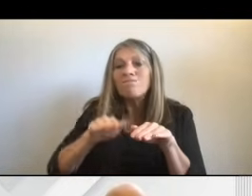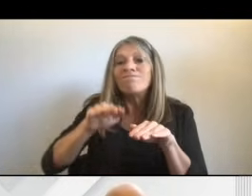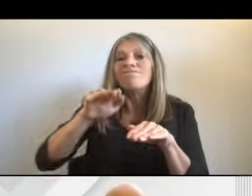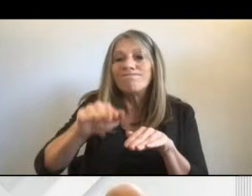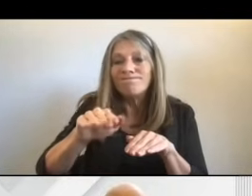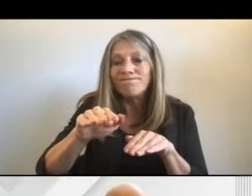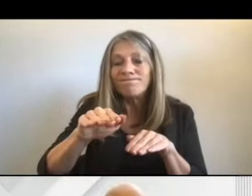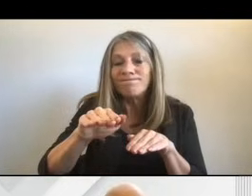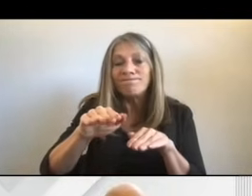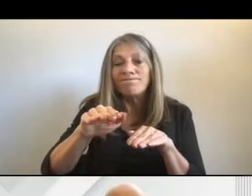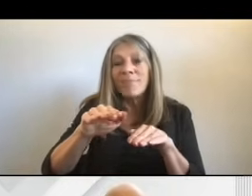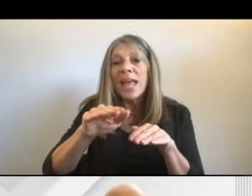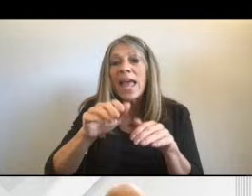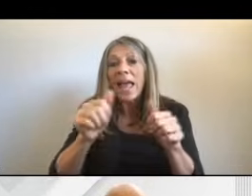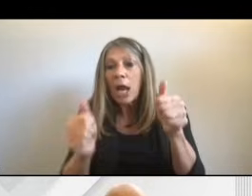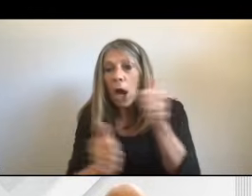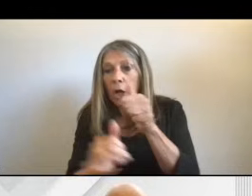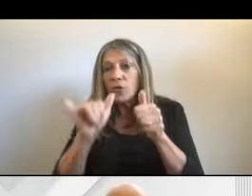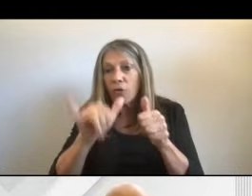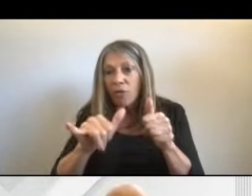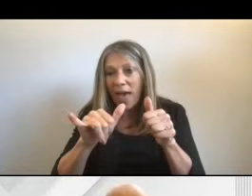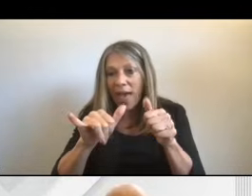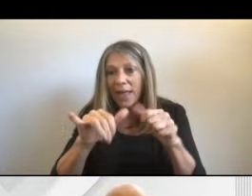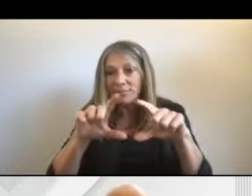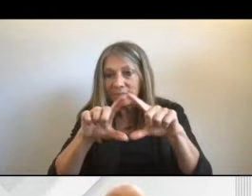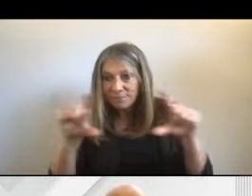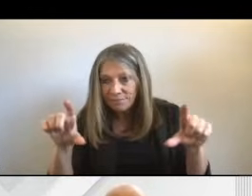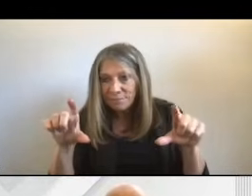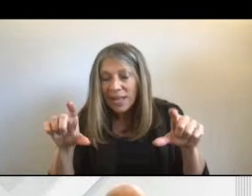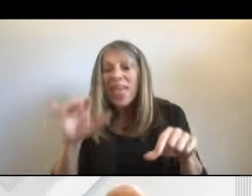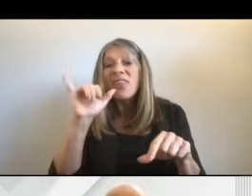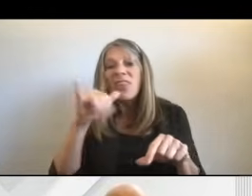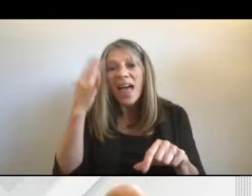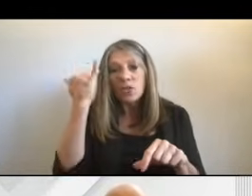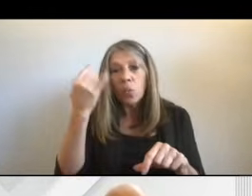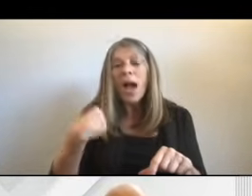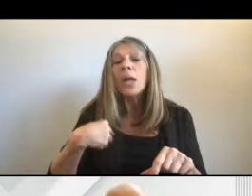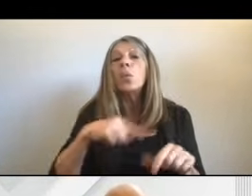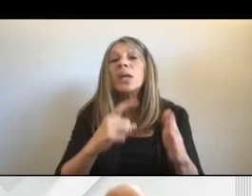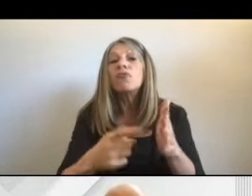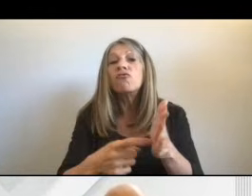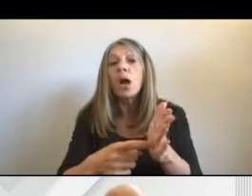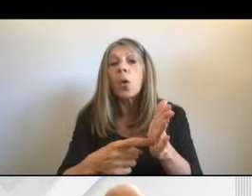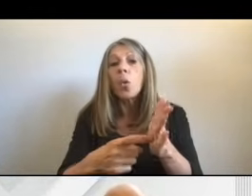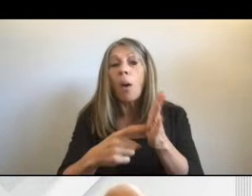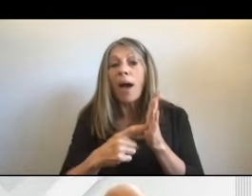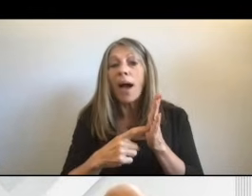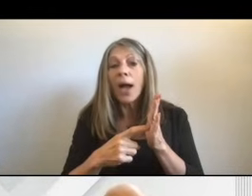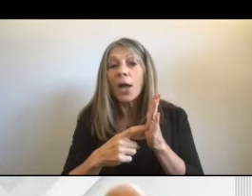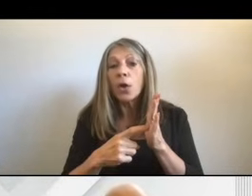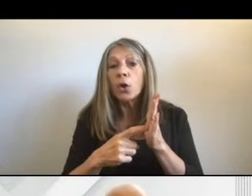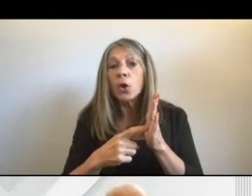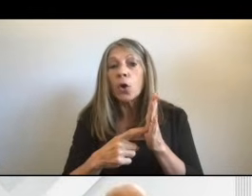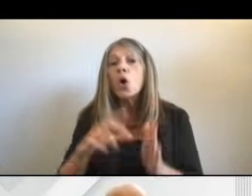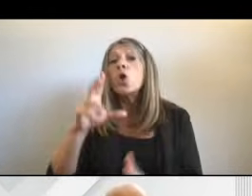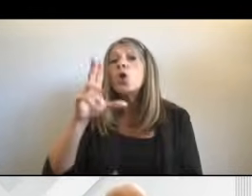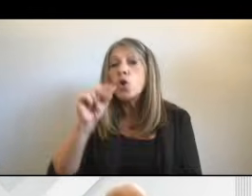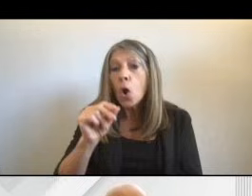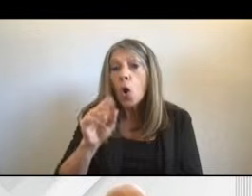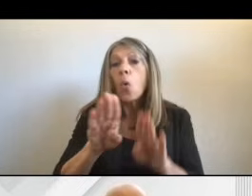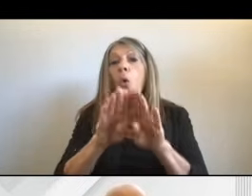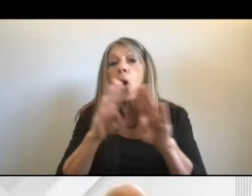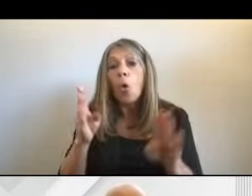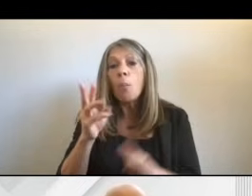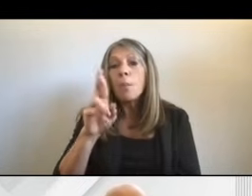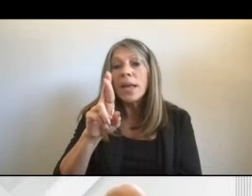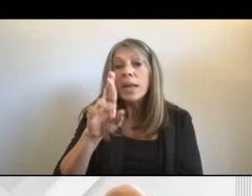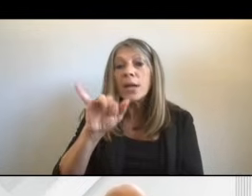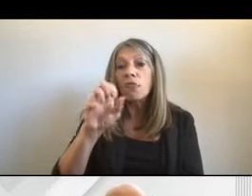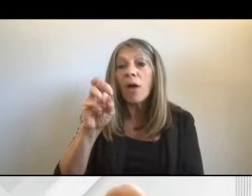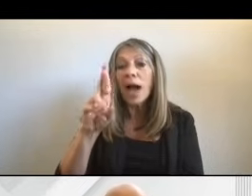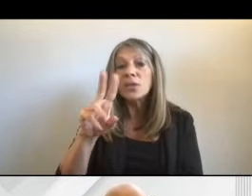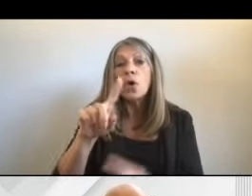and under that riser. So that's why we require the no open risers. But the nosing is important